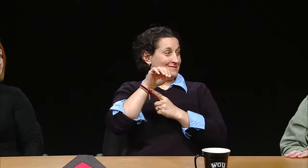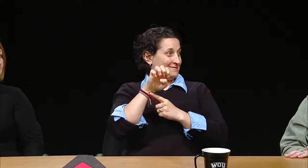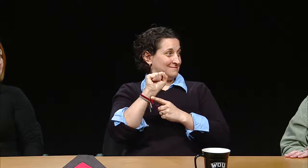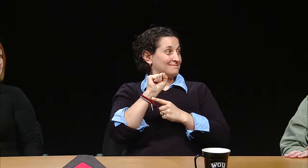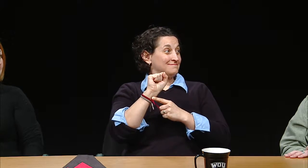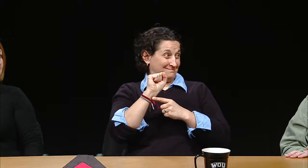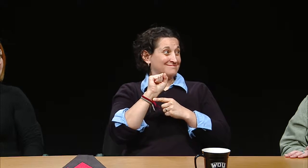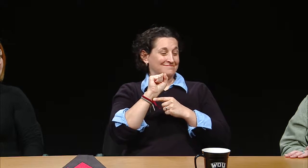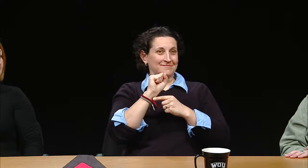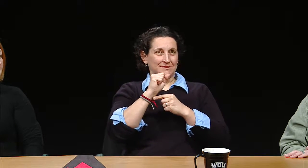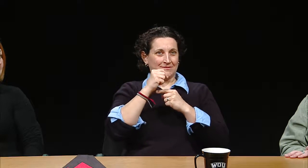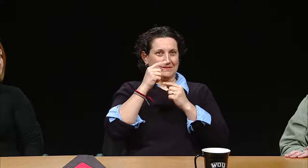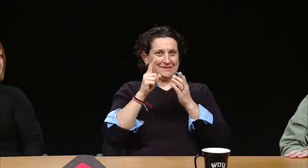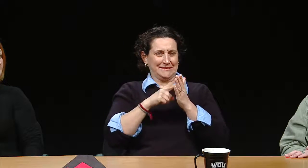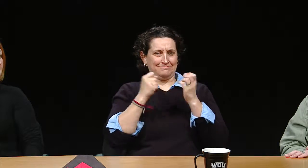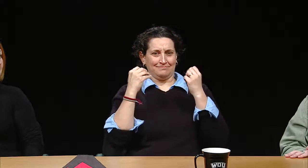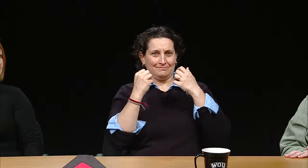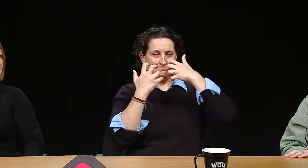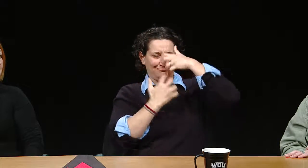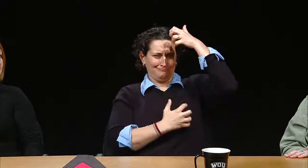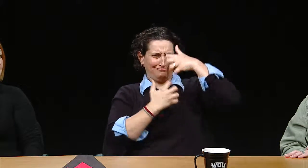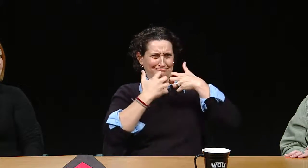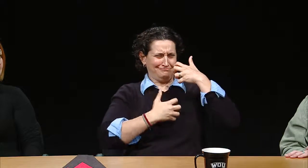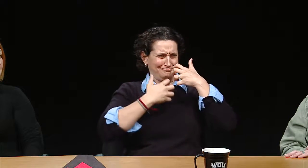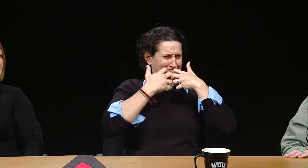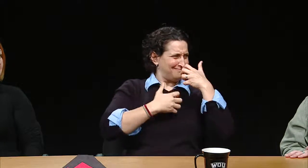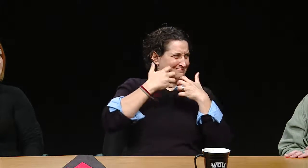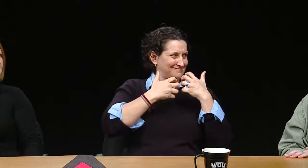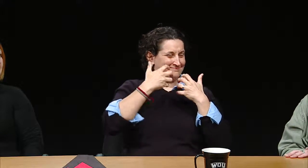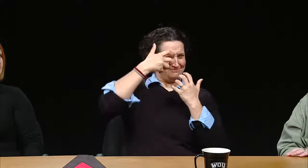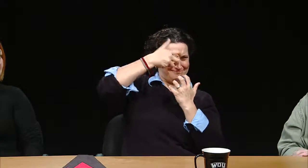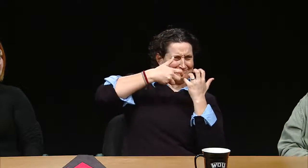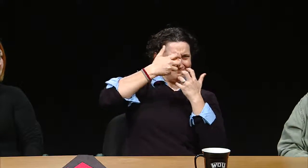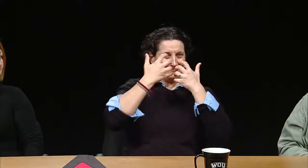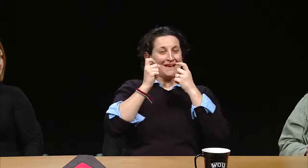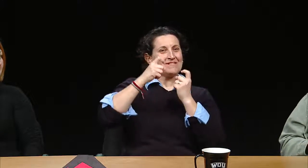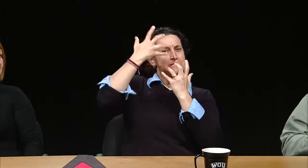I think that's a really good point. I think when all of us started, we started